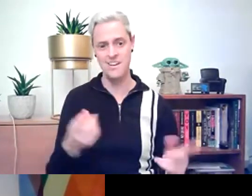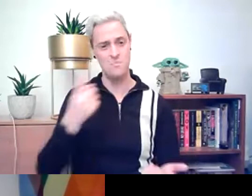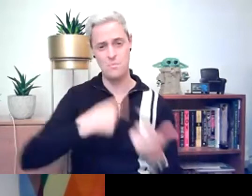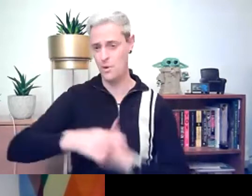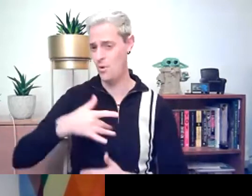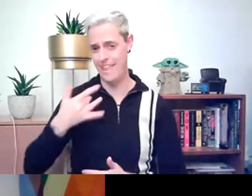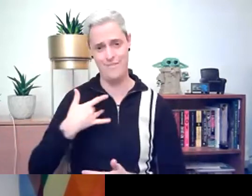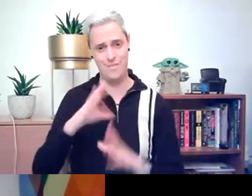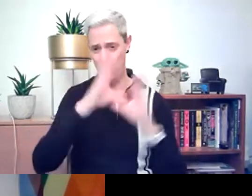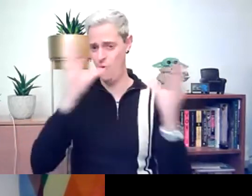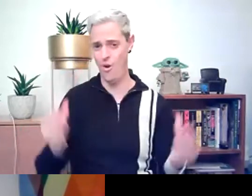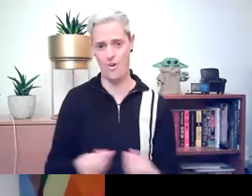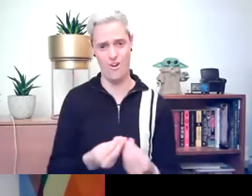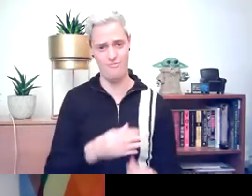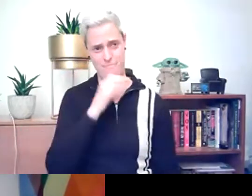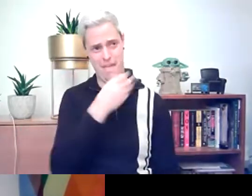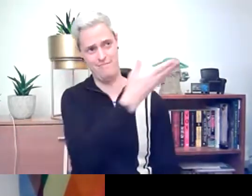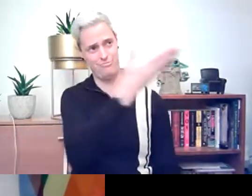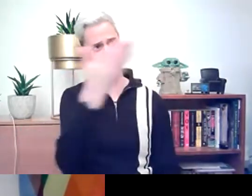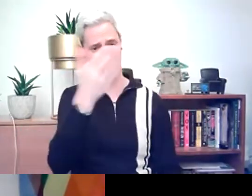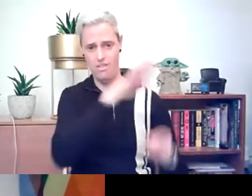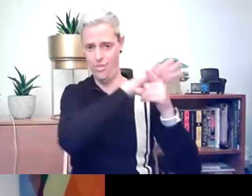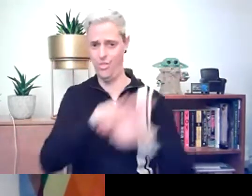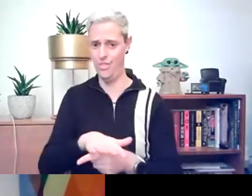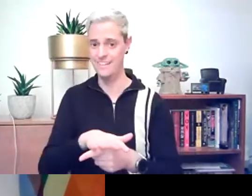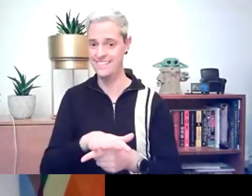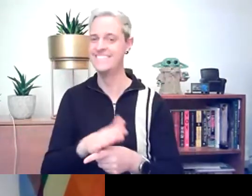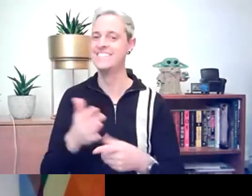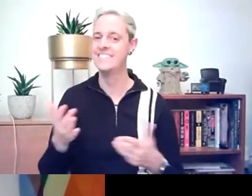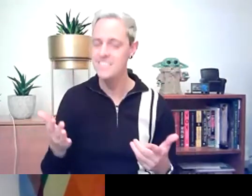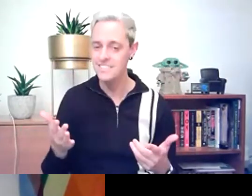yeah, it's distraction is diverting our attention away from actually where we really need to